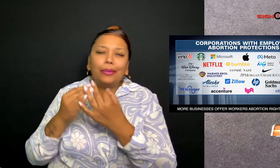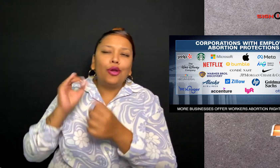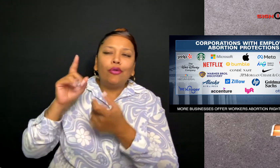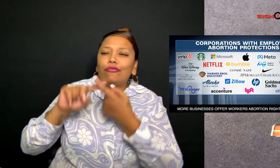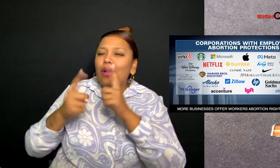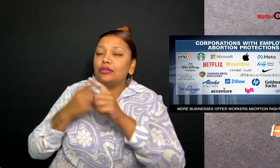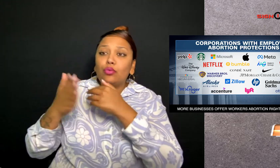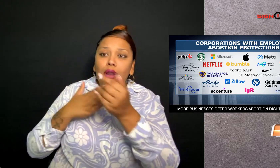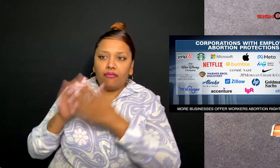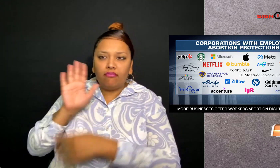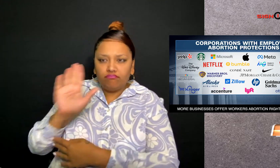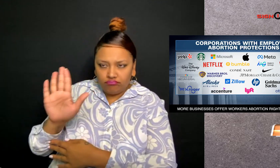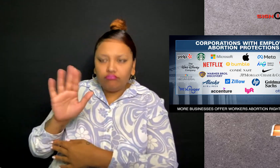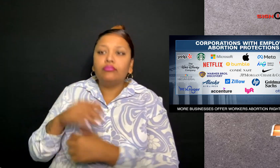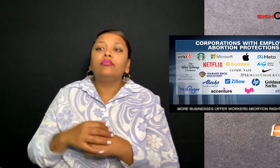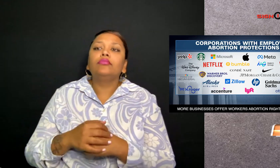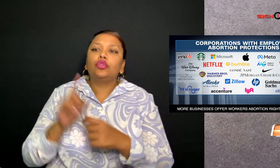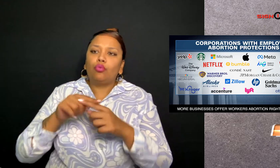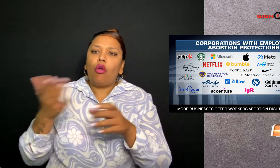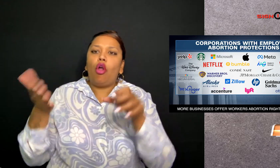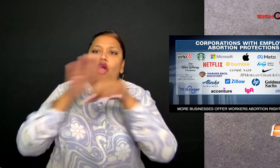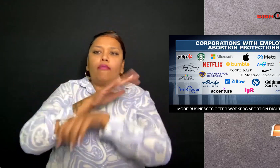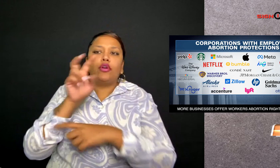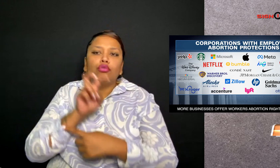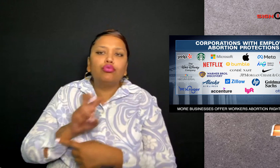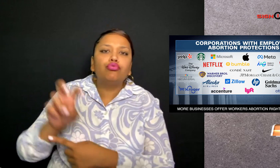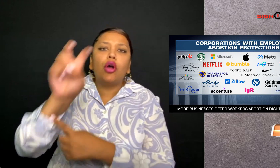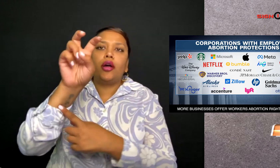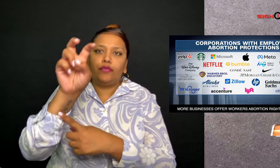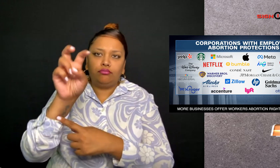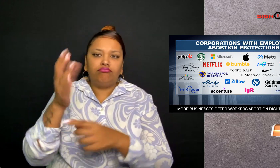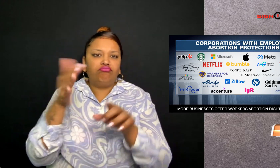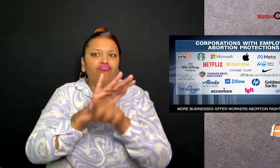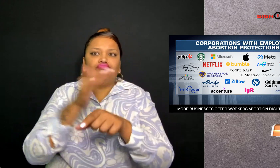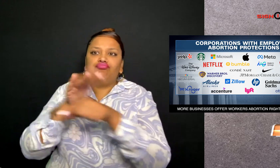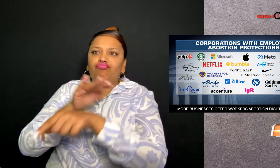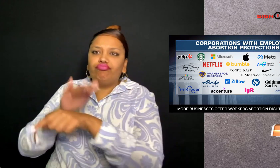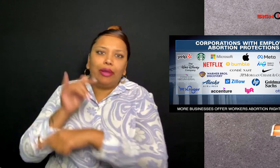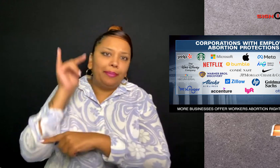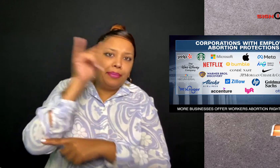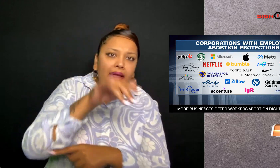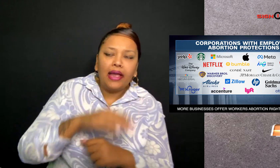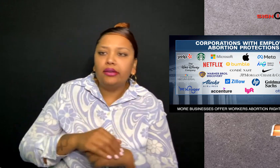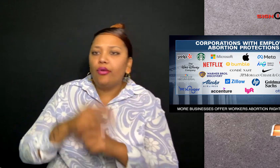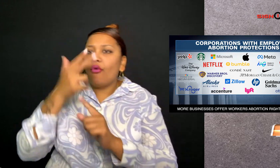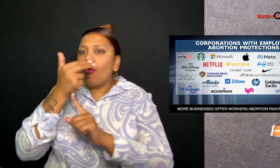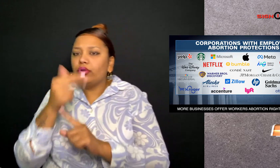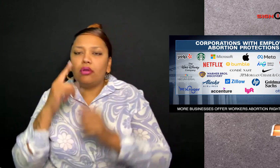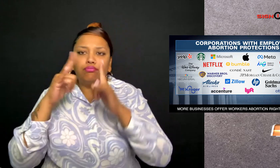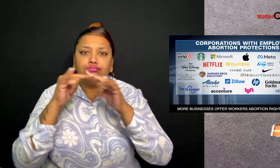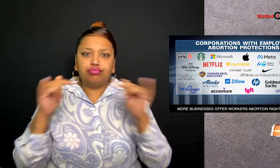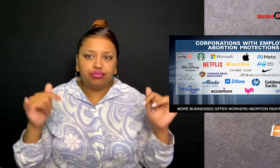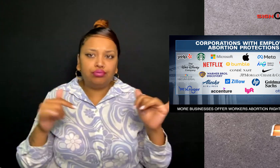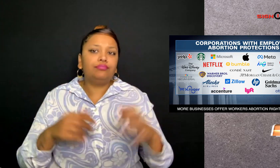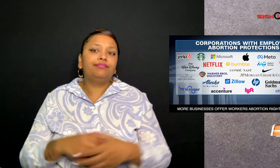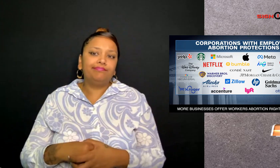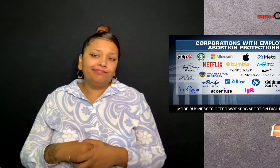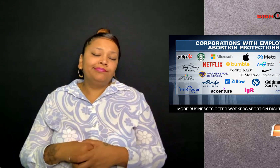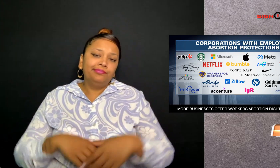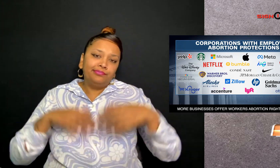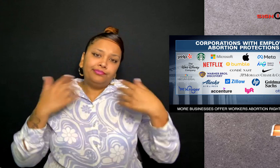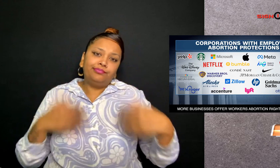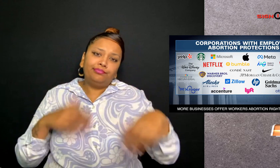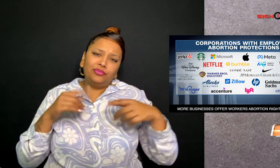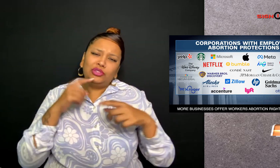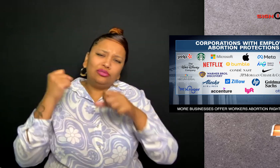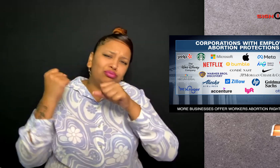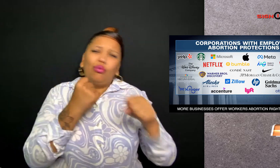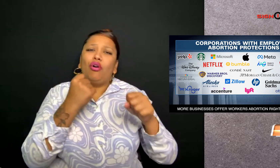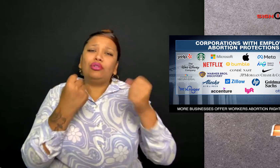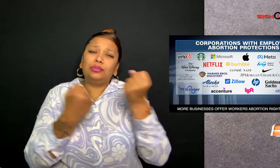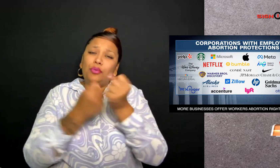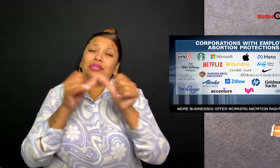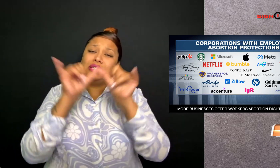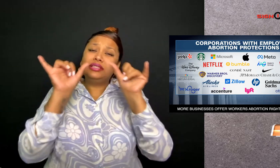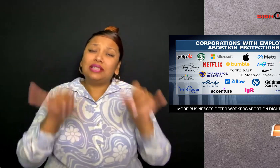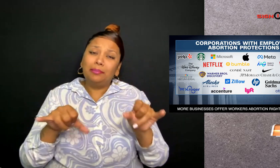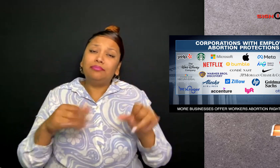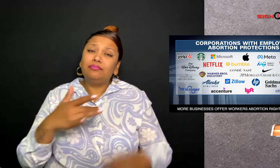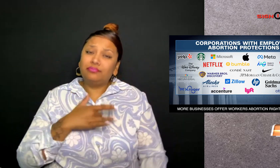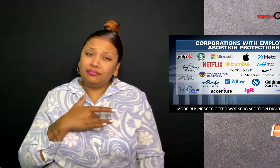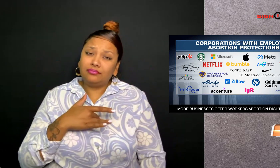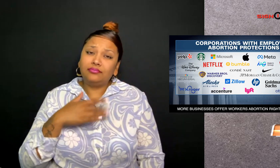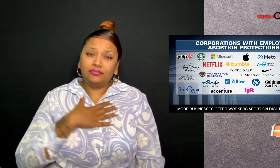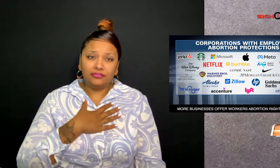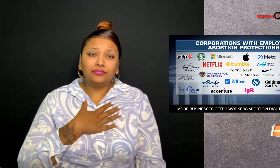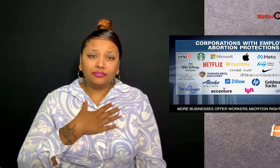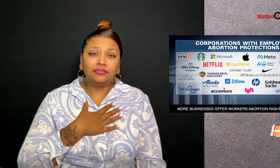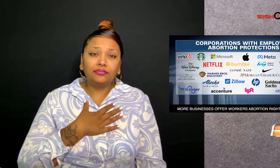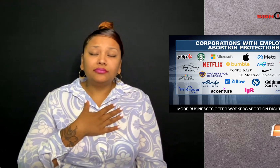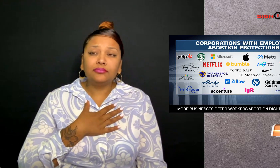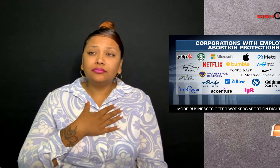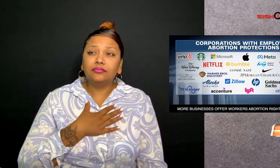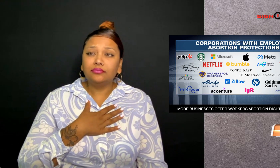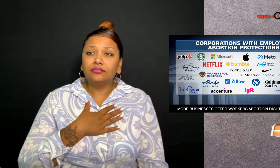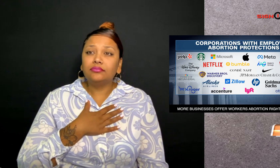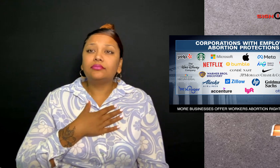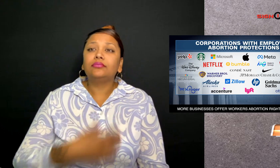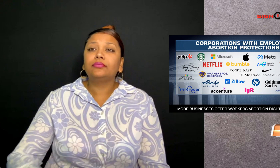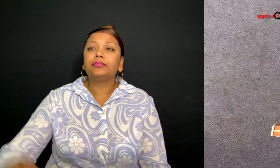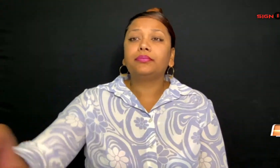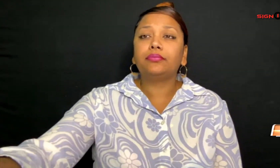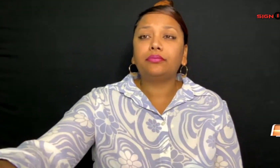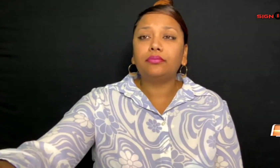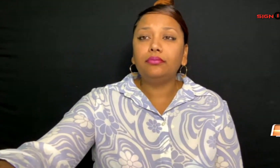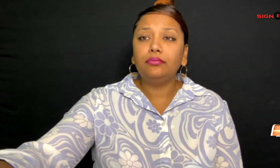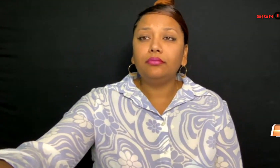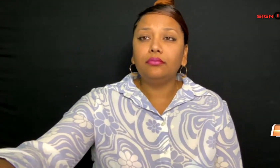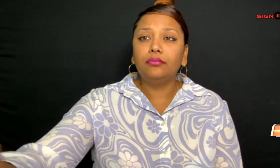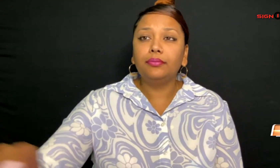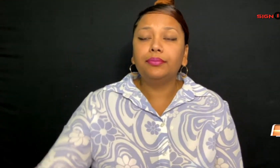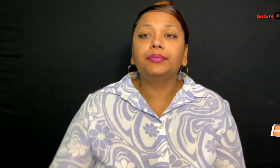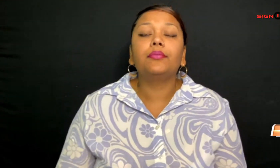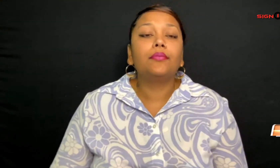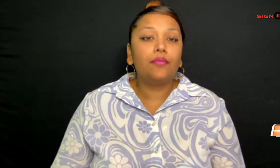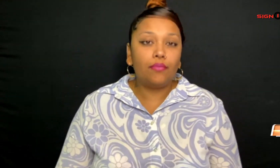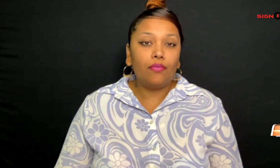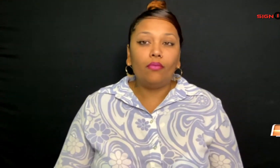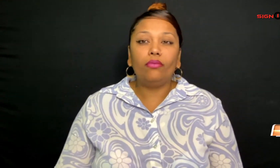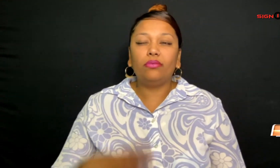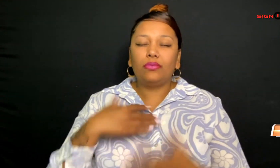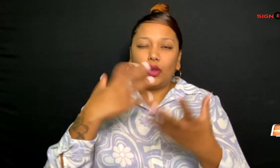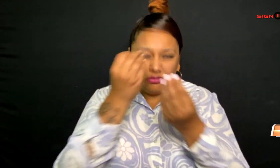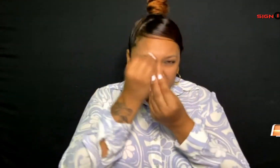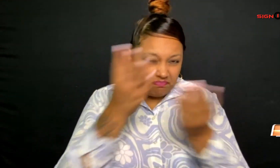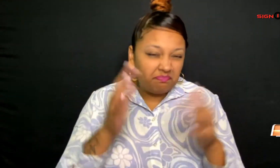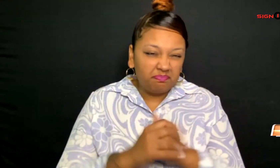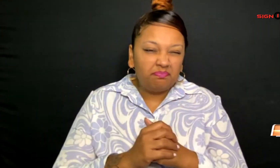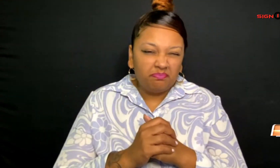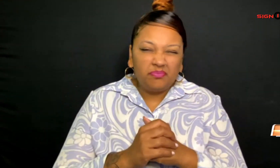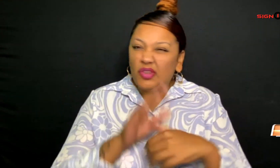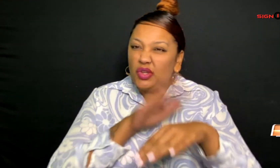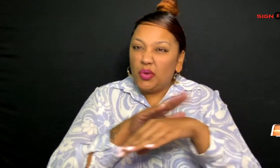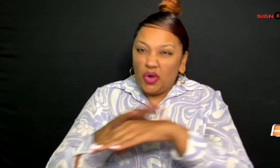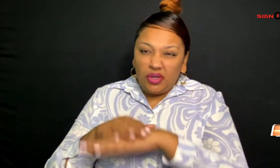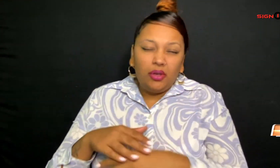their dependents to cover travel expenses that's a very strong support system a word